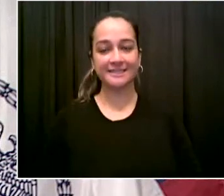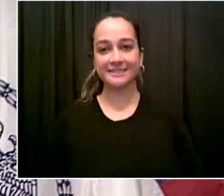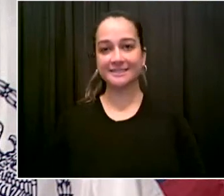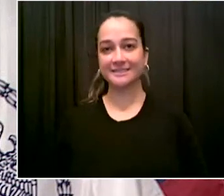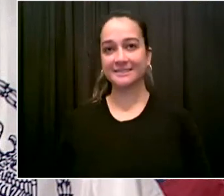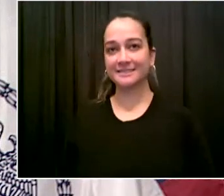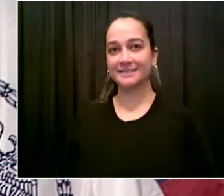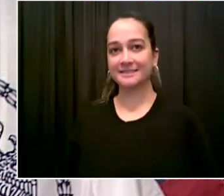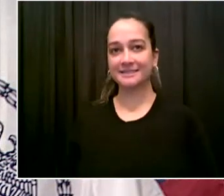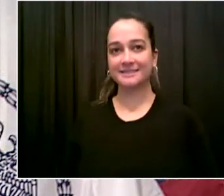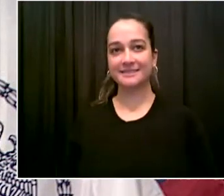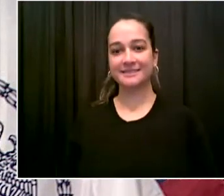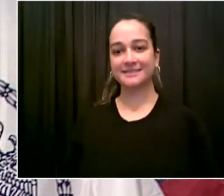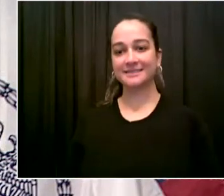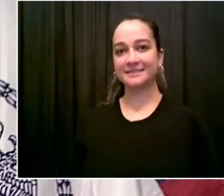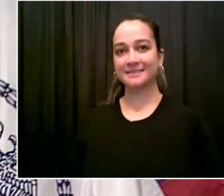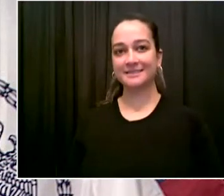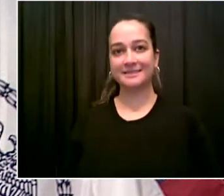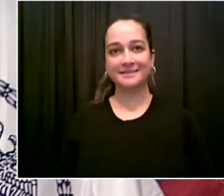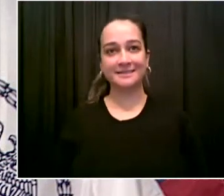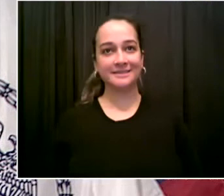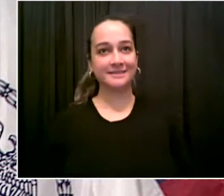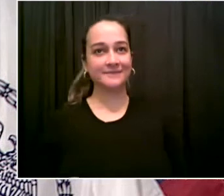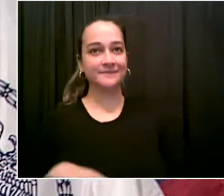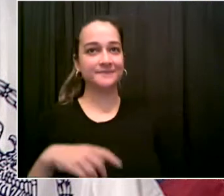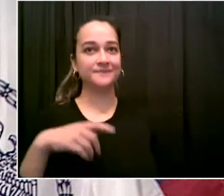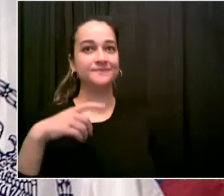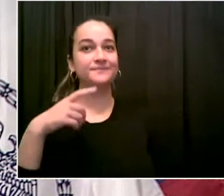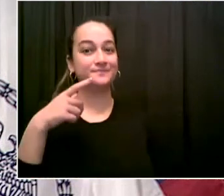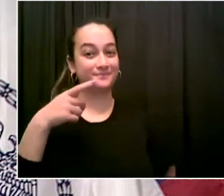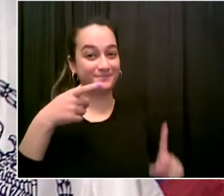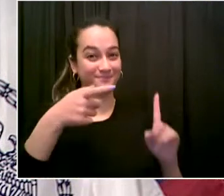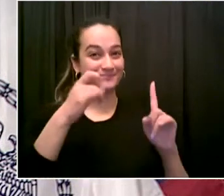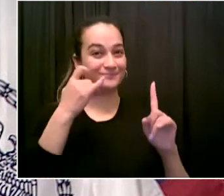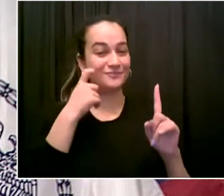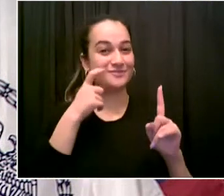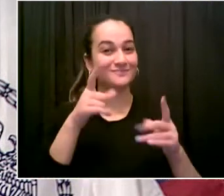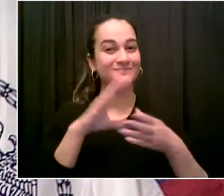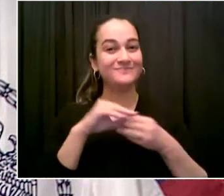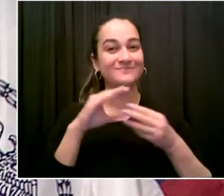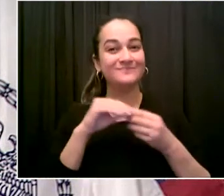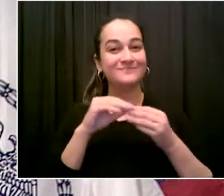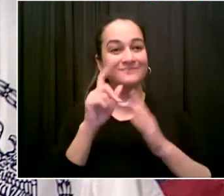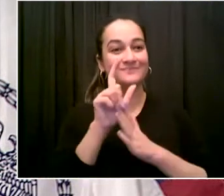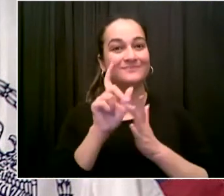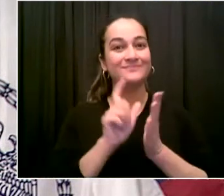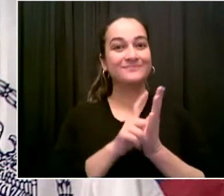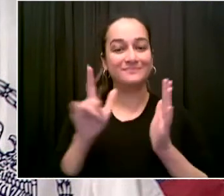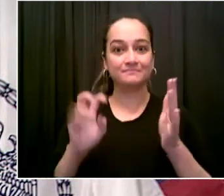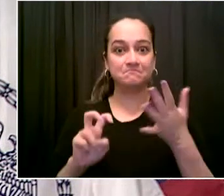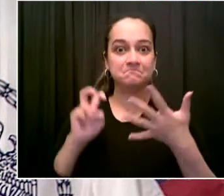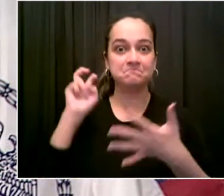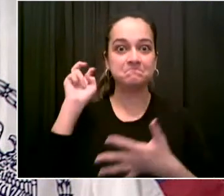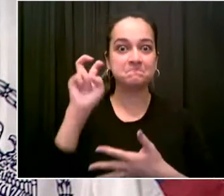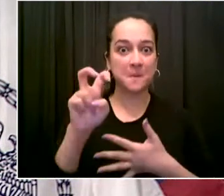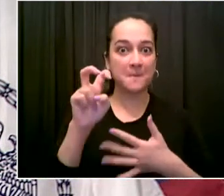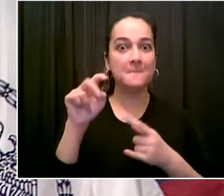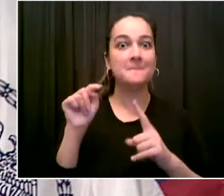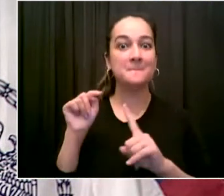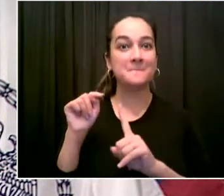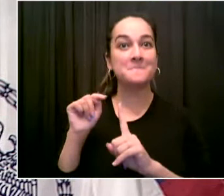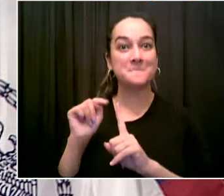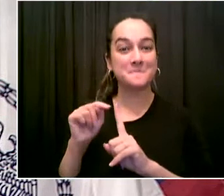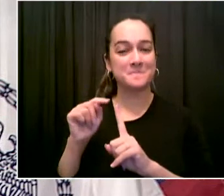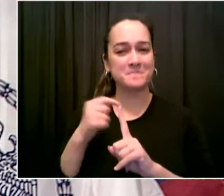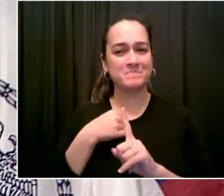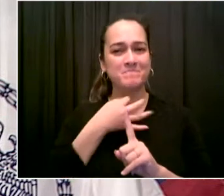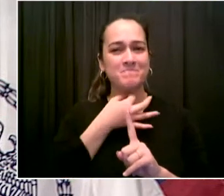MR. MAOYR, CAN